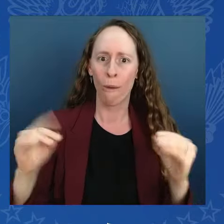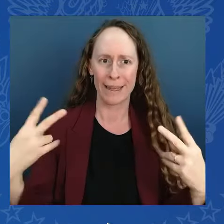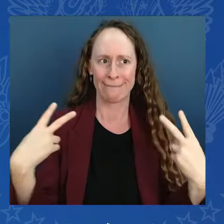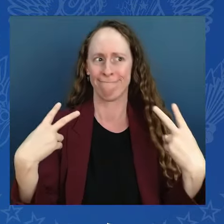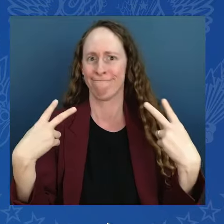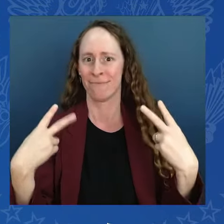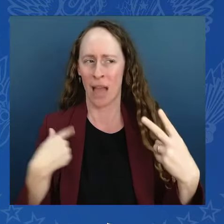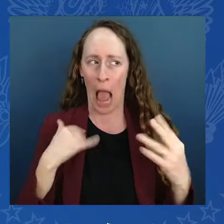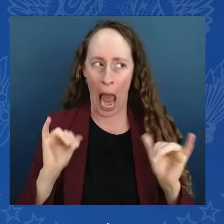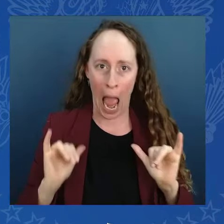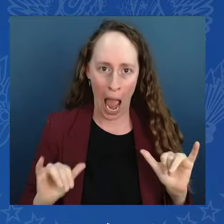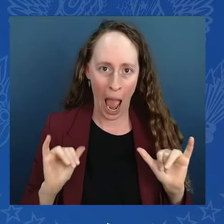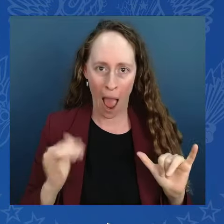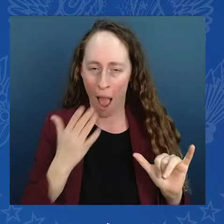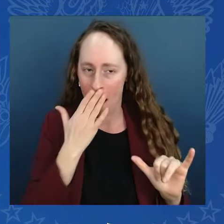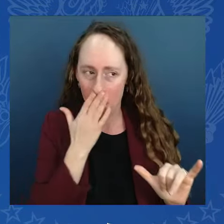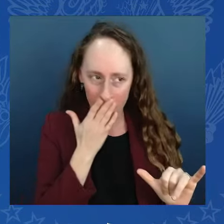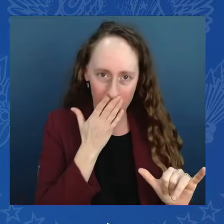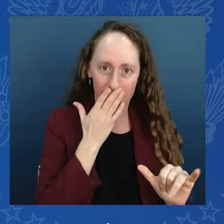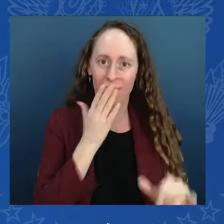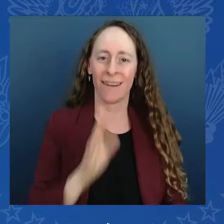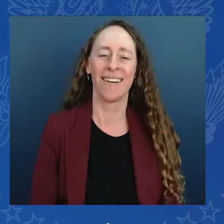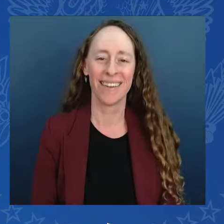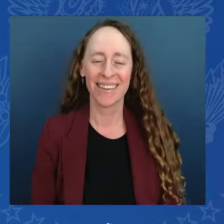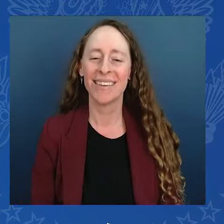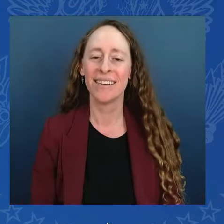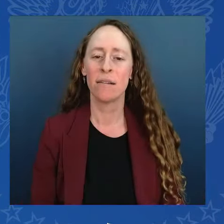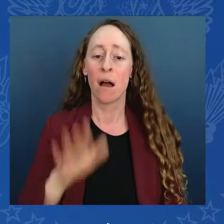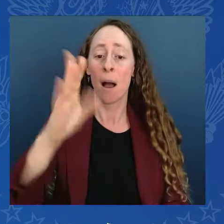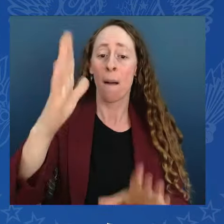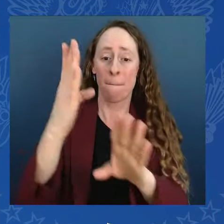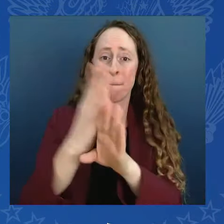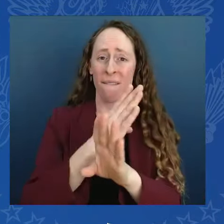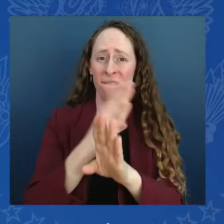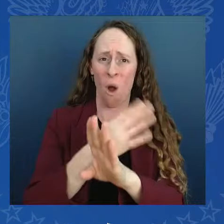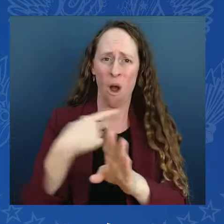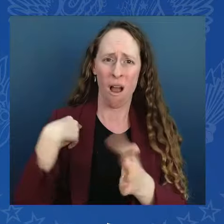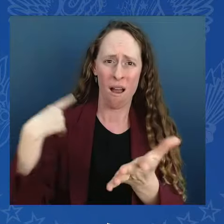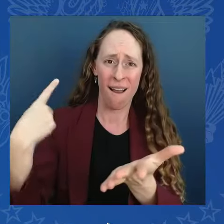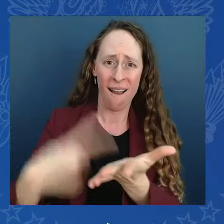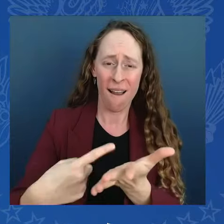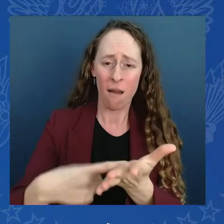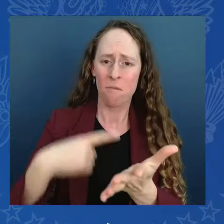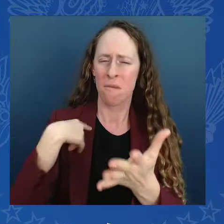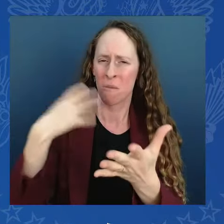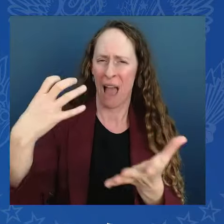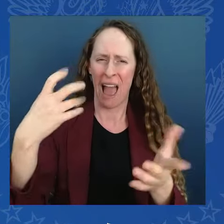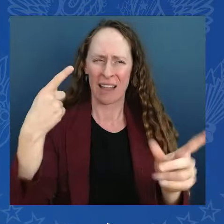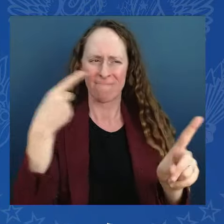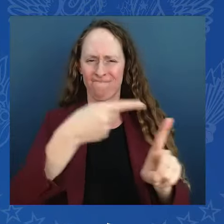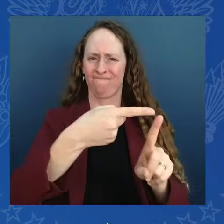for another horrible hurricane to hit Florida. I've directed my team to do everything it can to save lives